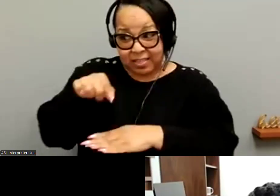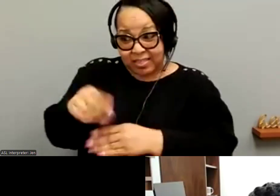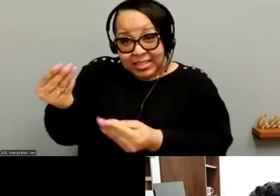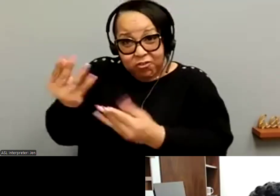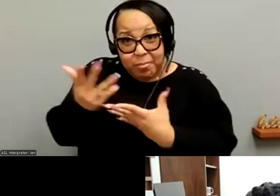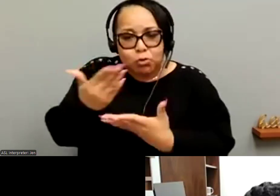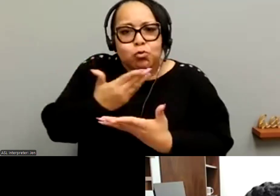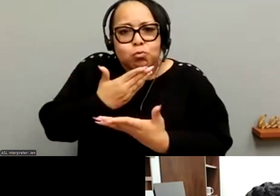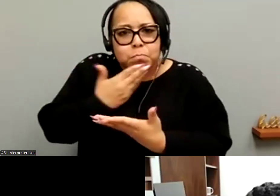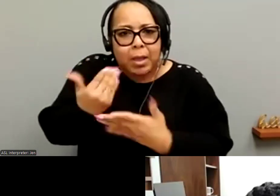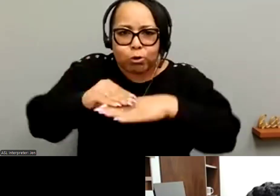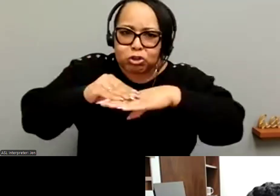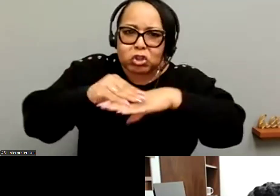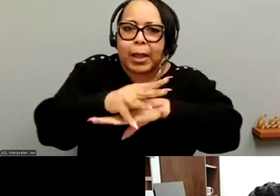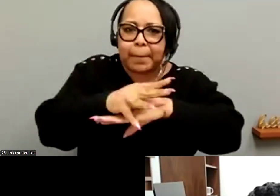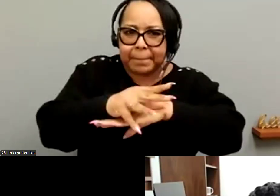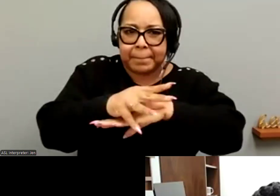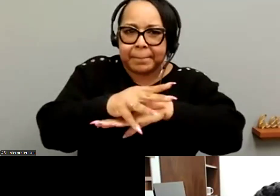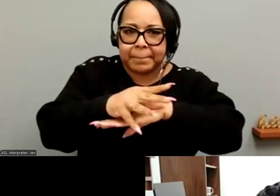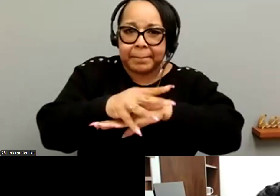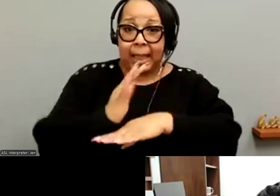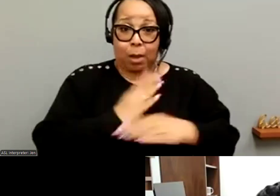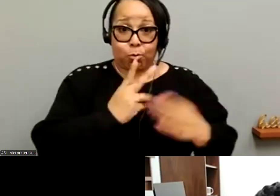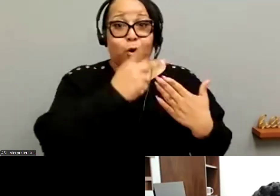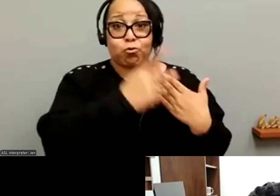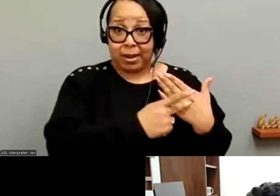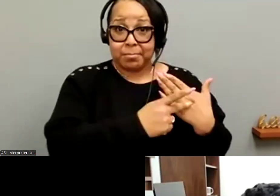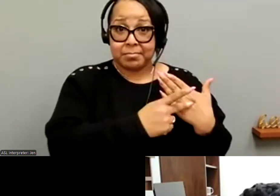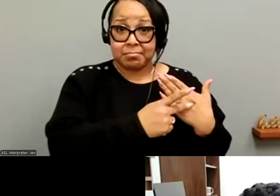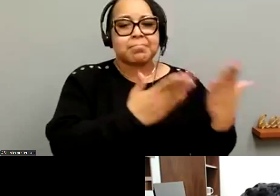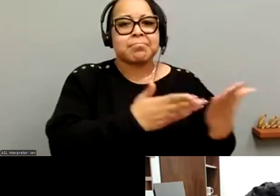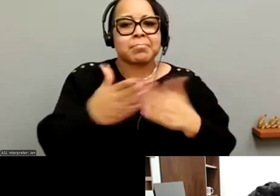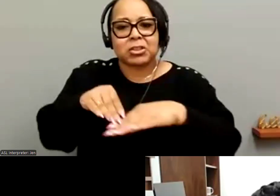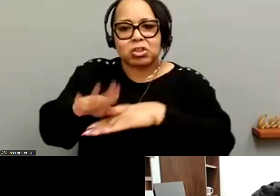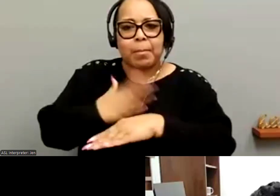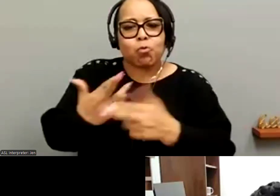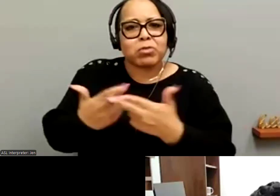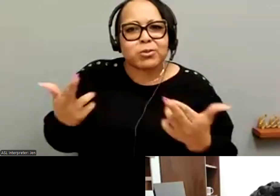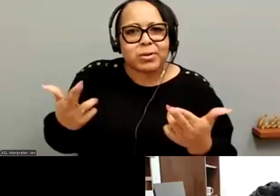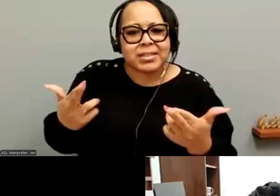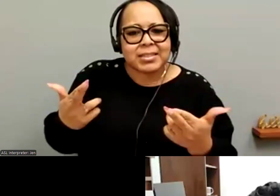13:14:57 better shape our programs, to 13:14:59 better shape our resources going